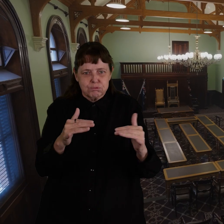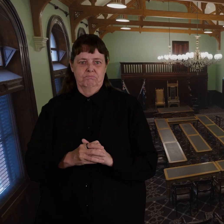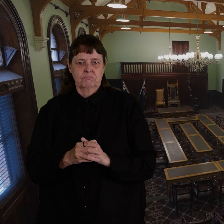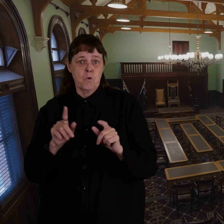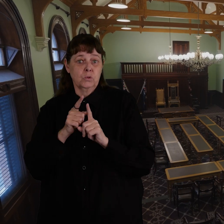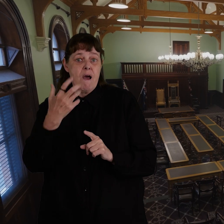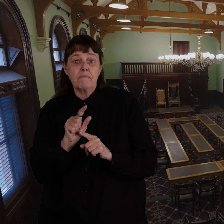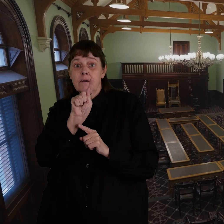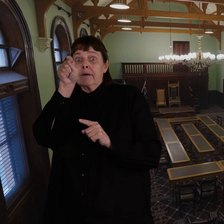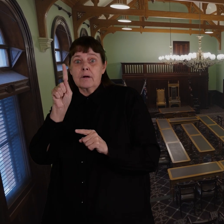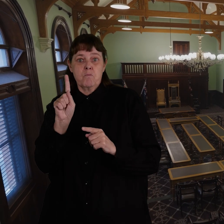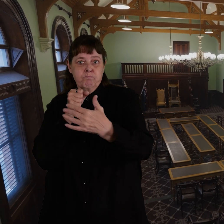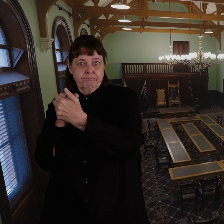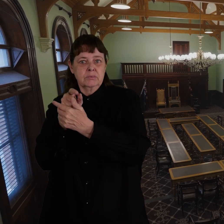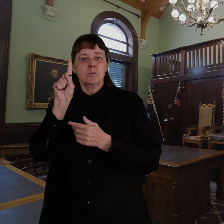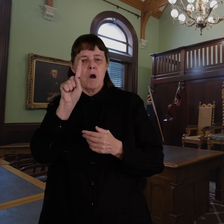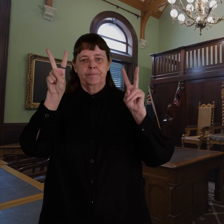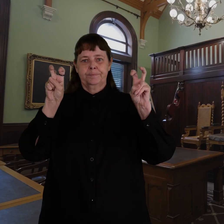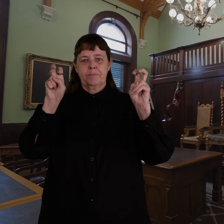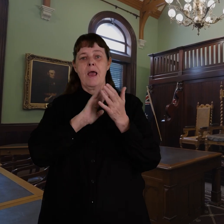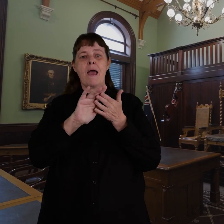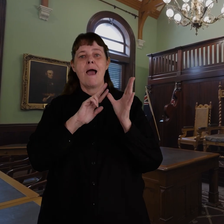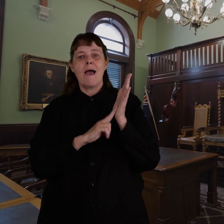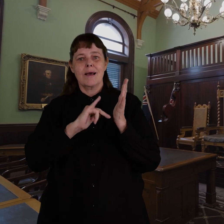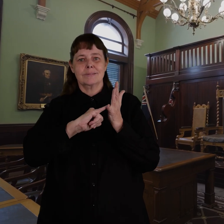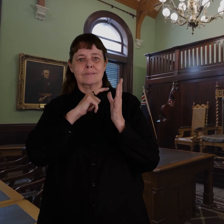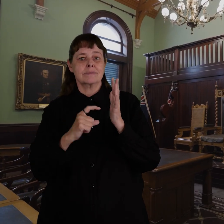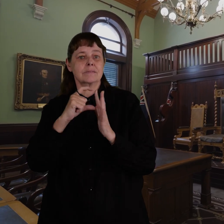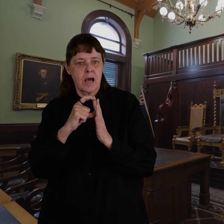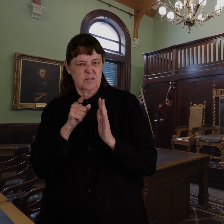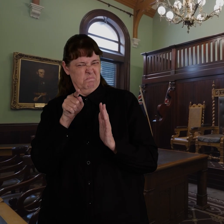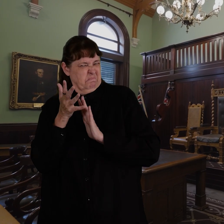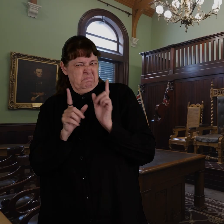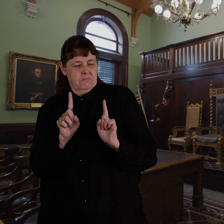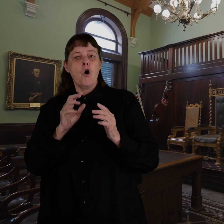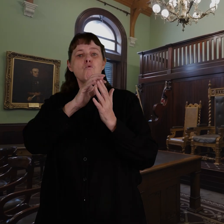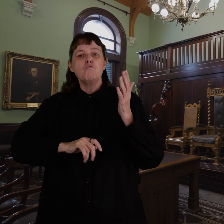we also have the gallery at the other end for Hansard, which are the reporters that transcribe